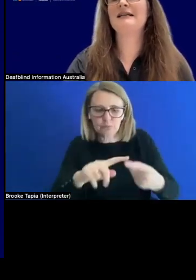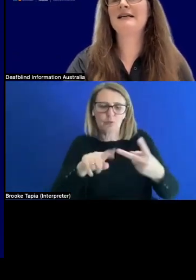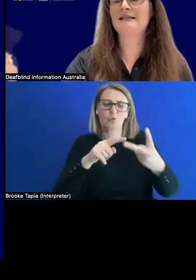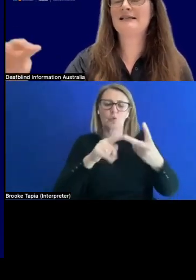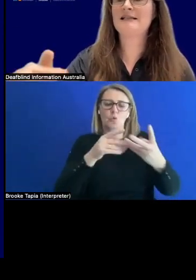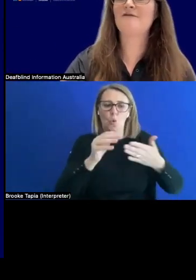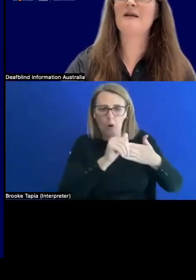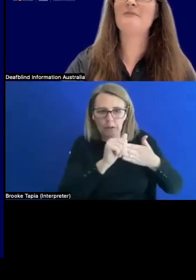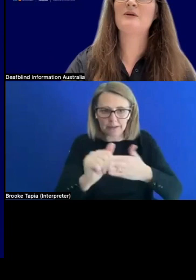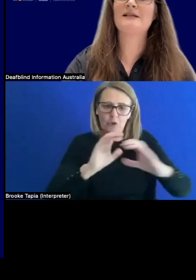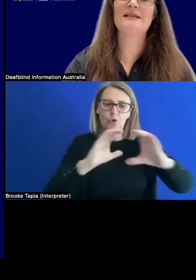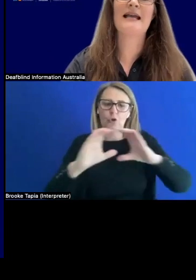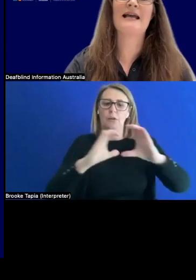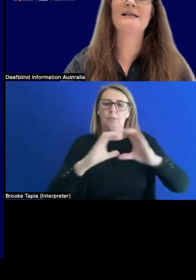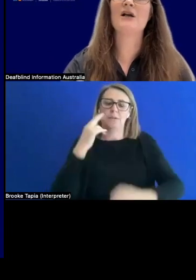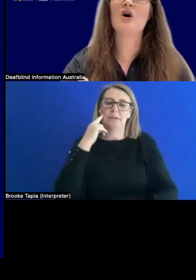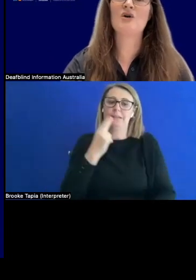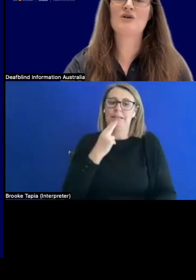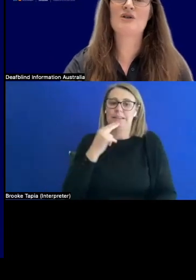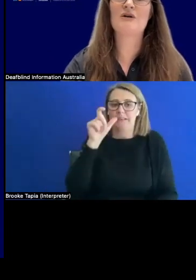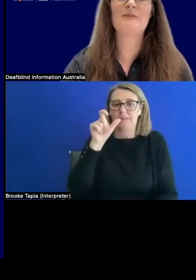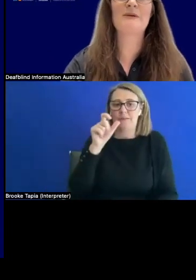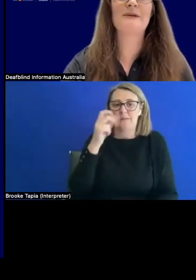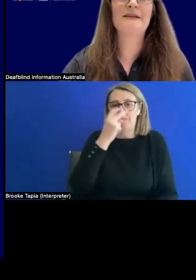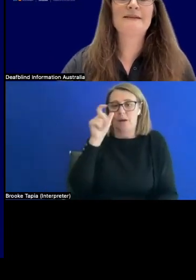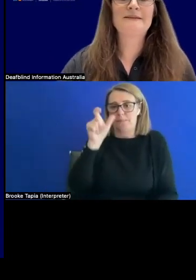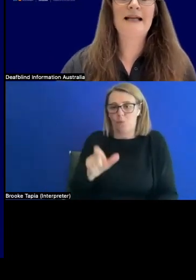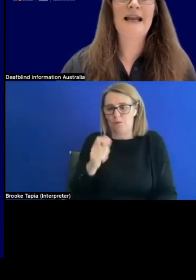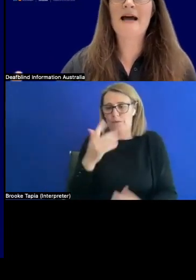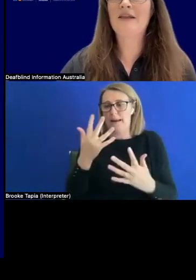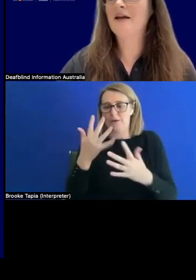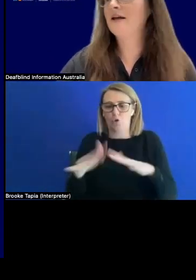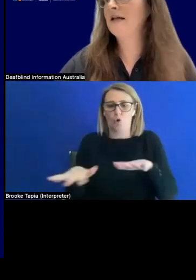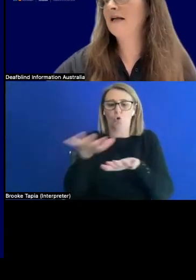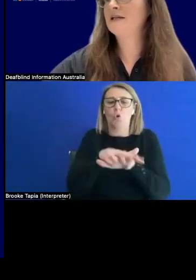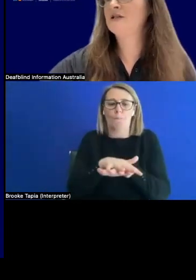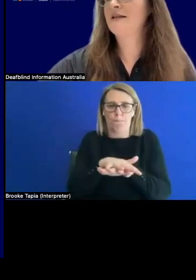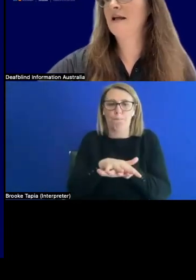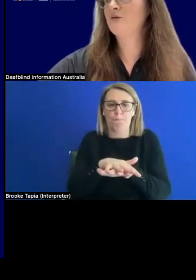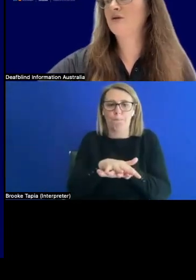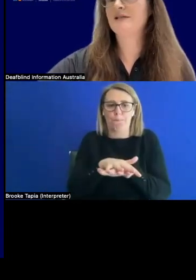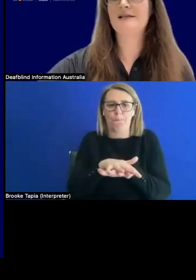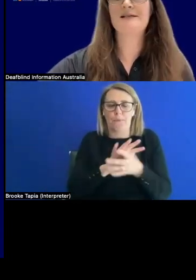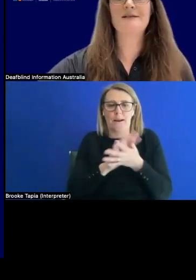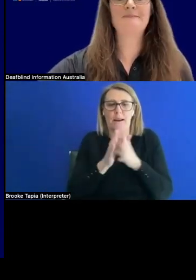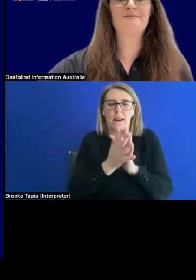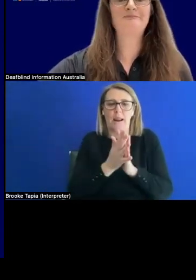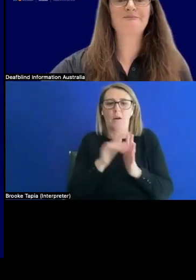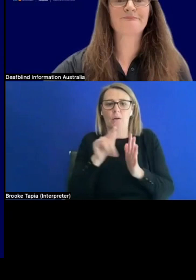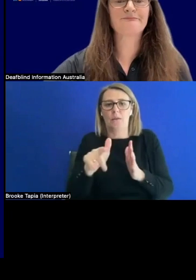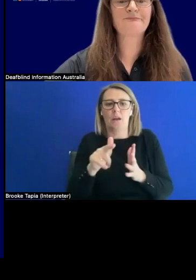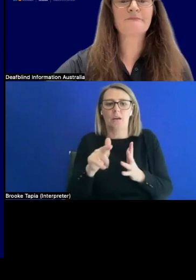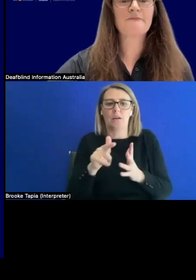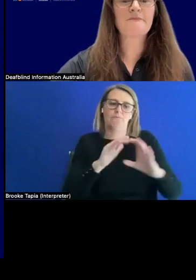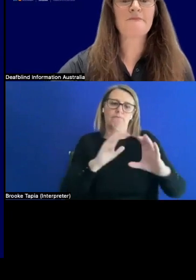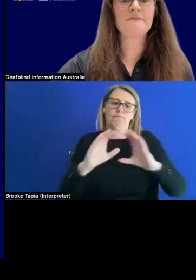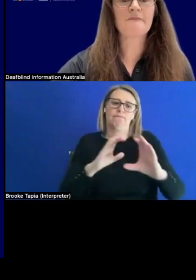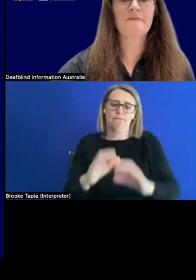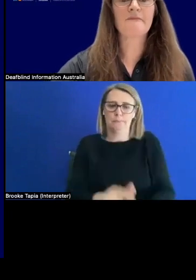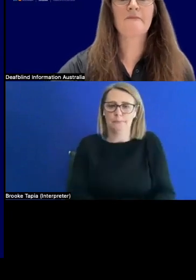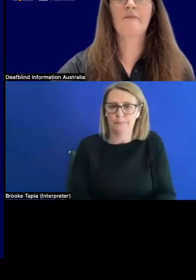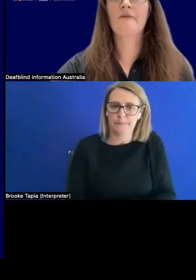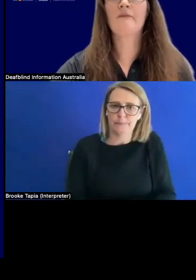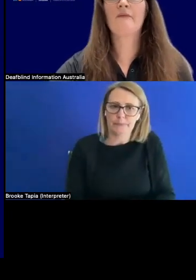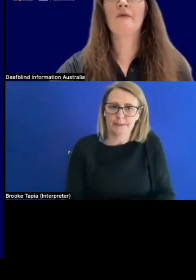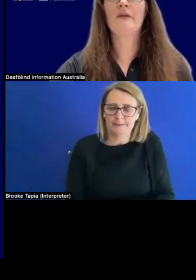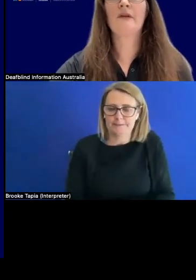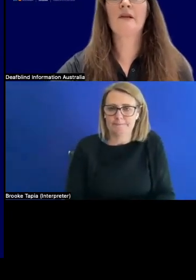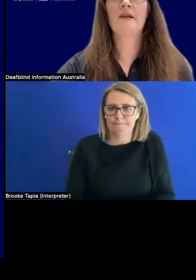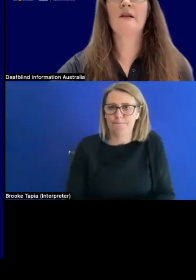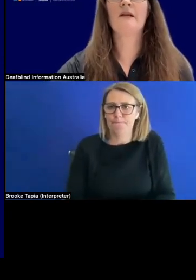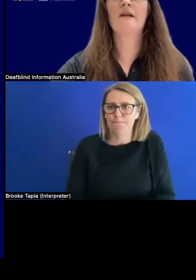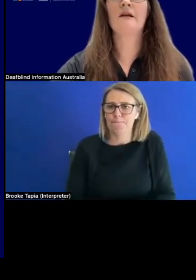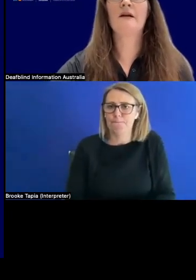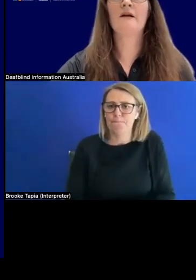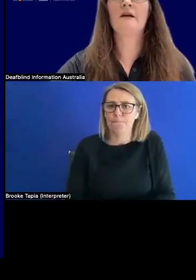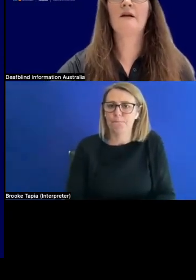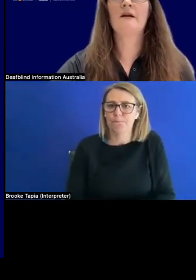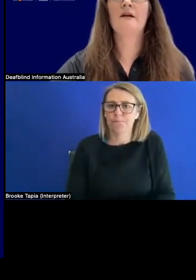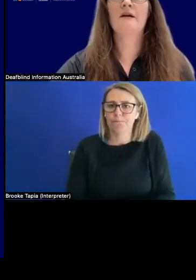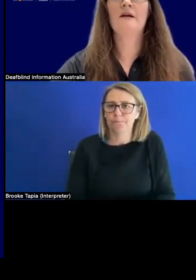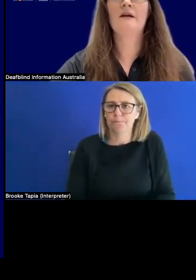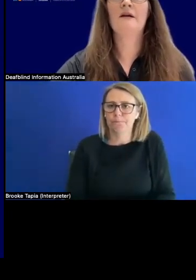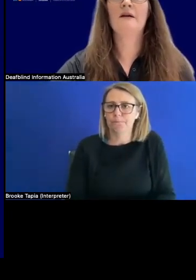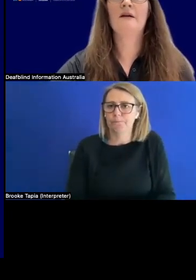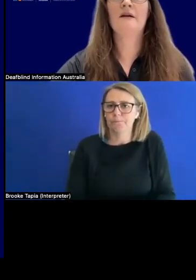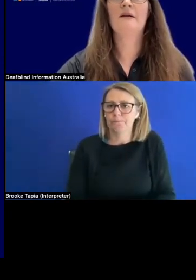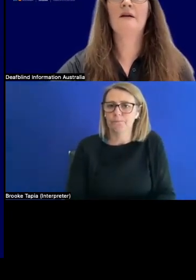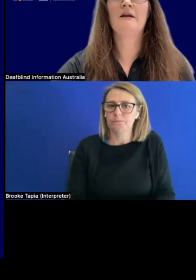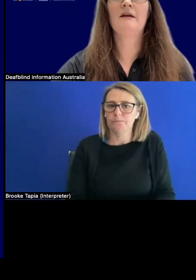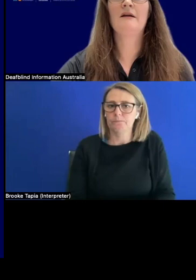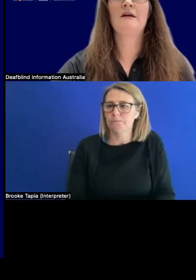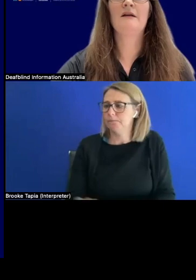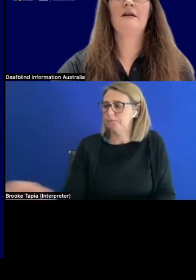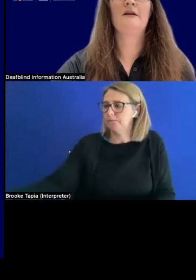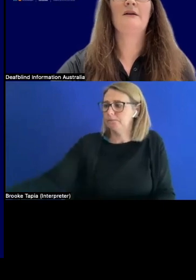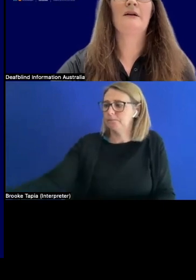here as the deafblind person’s hand is on top and how they’re engaged in that process.